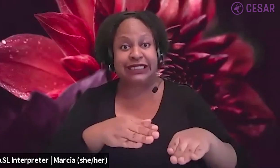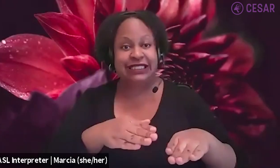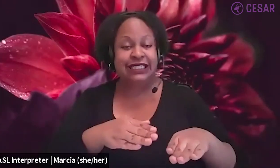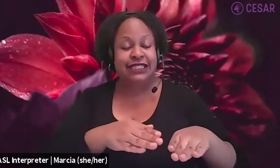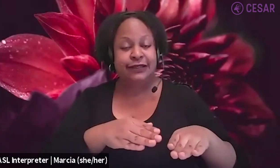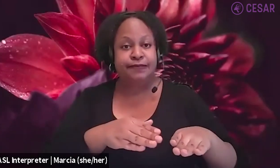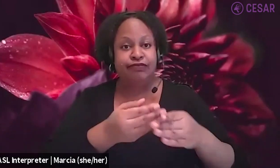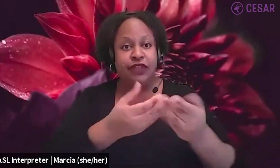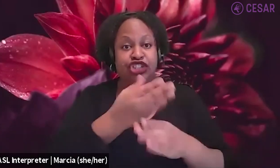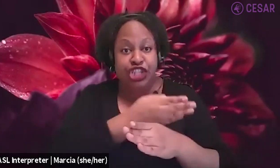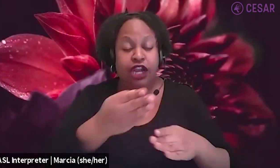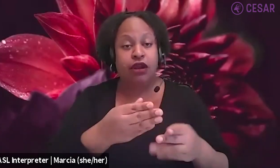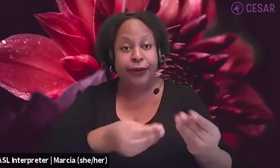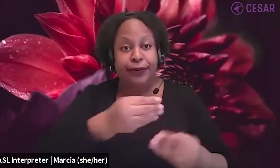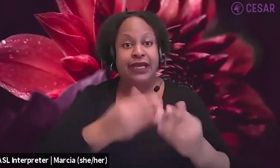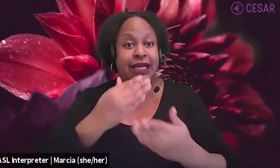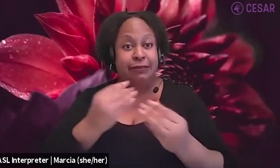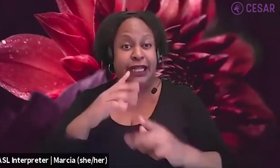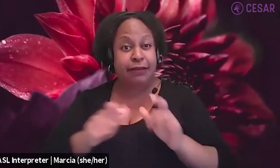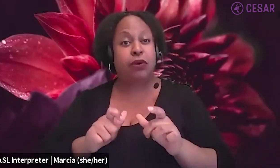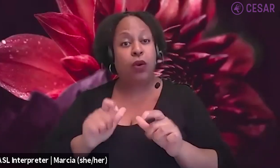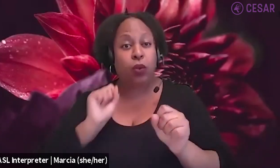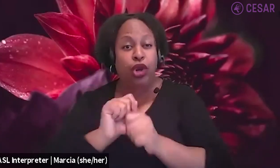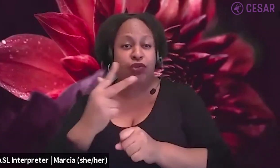there are many who are working three to four jobs to put food on the table, there are people who are